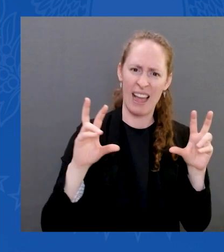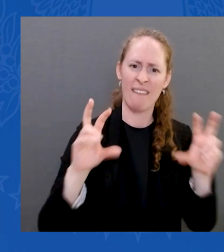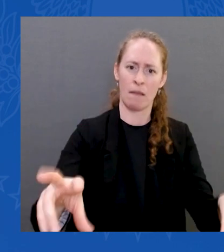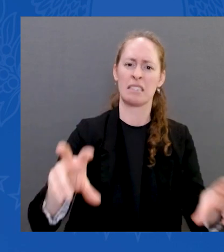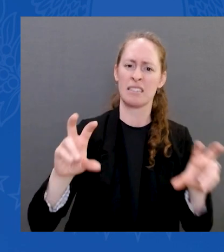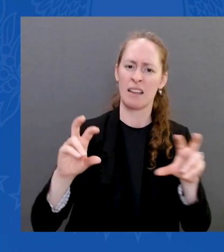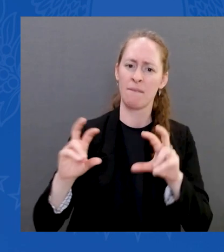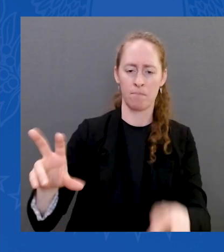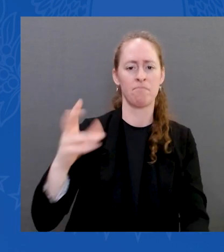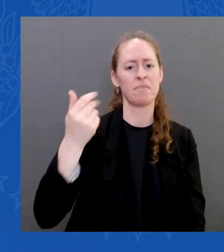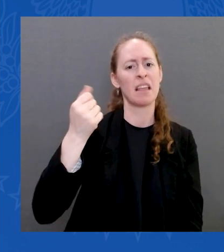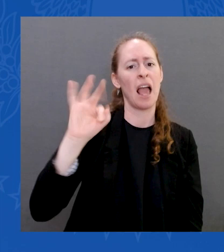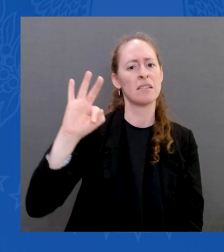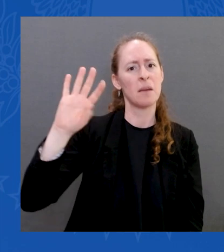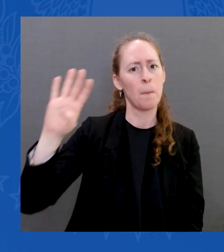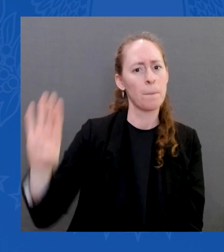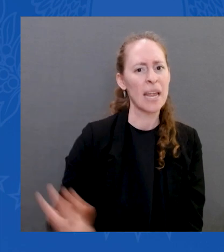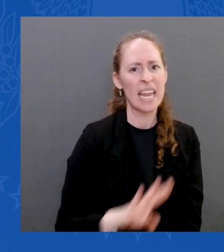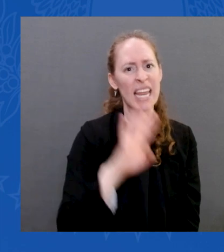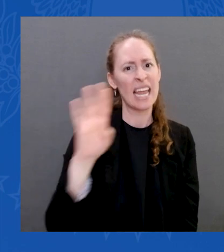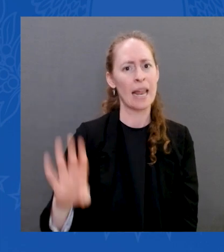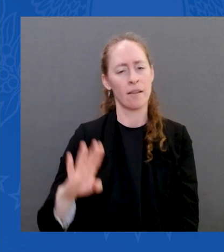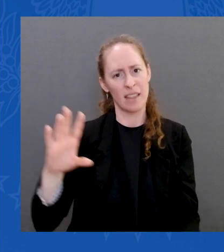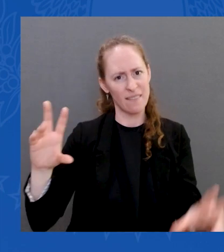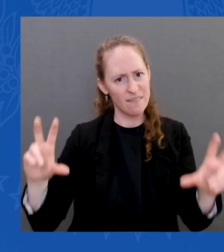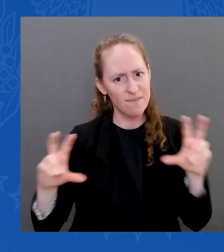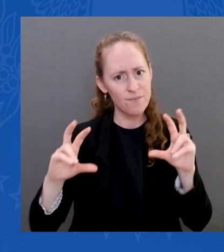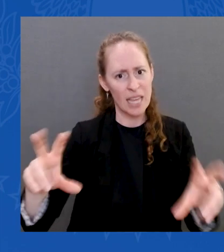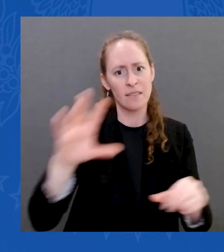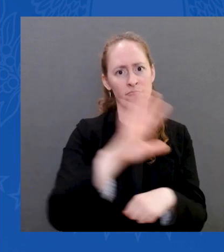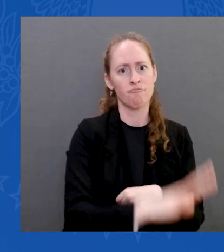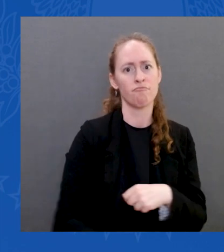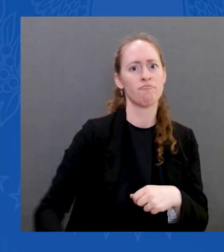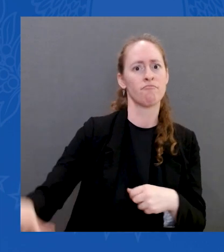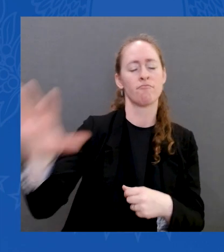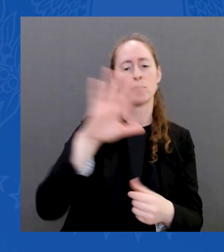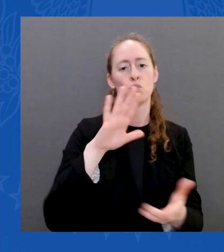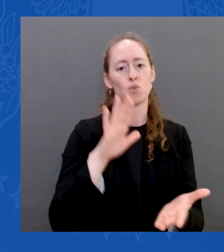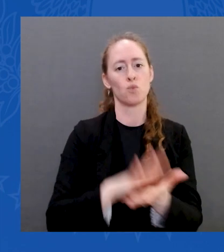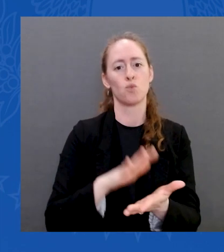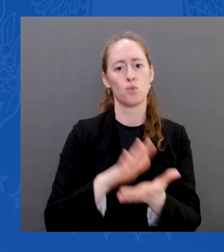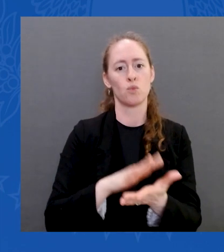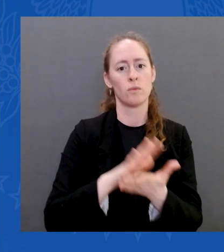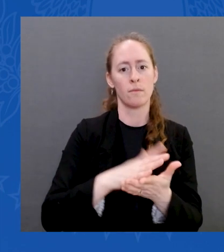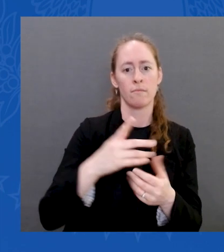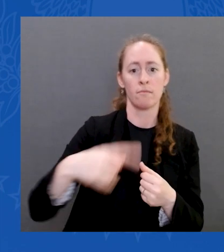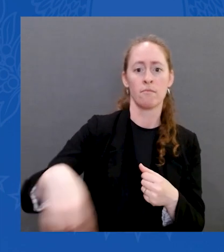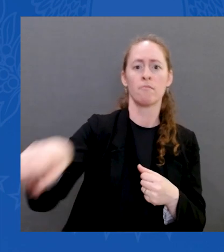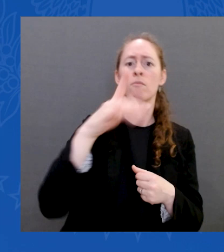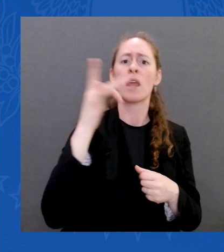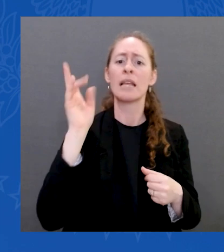the most historically neglected and underfunded schools in our nation. We got to get -- we got to let them catch up.